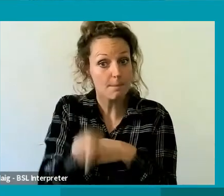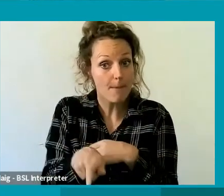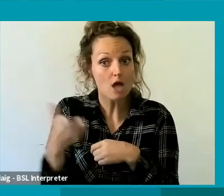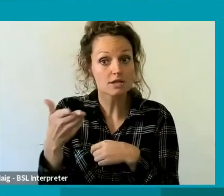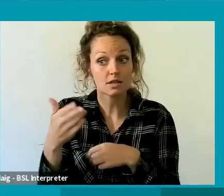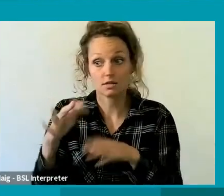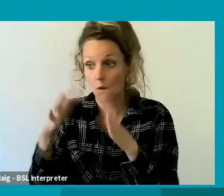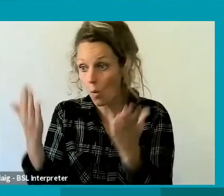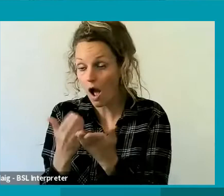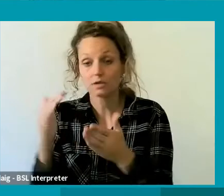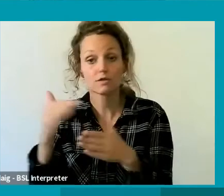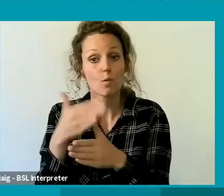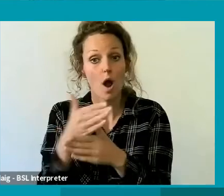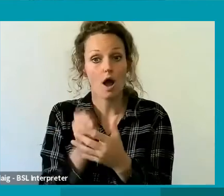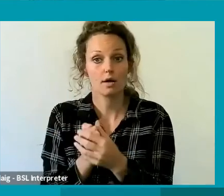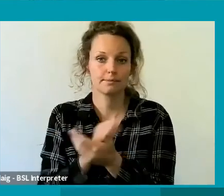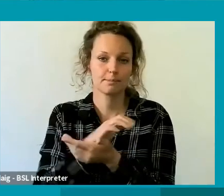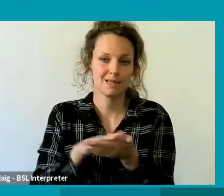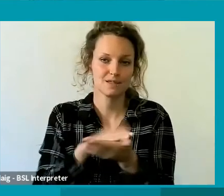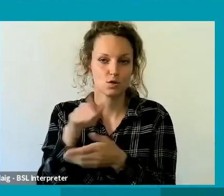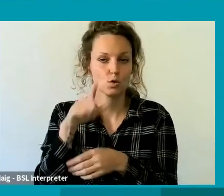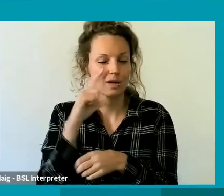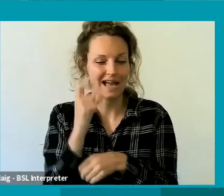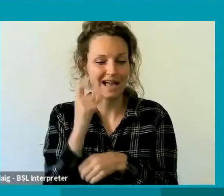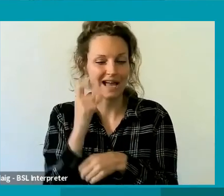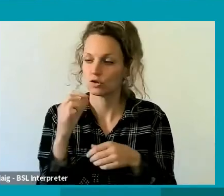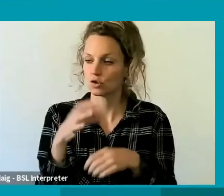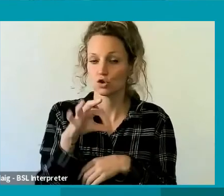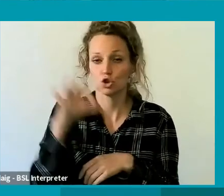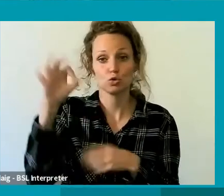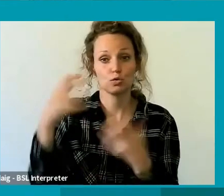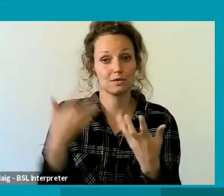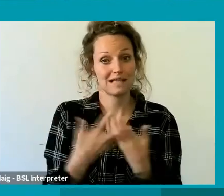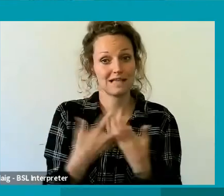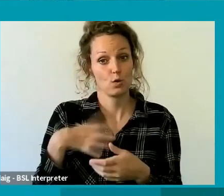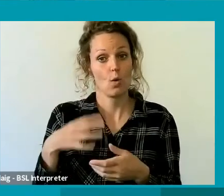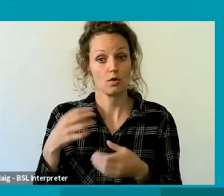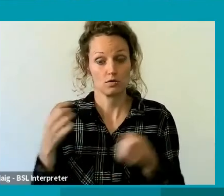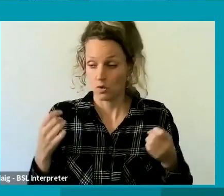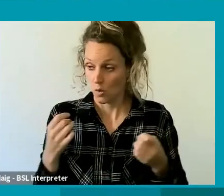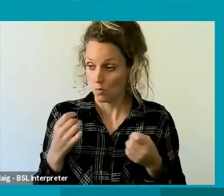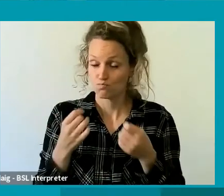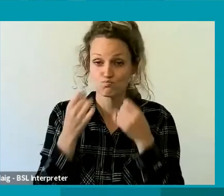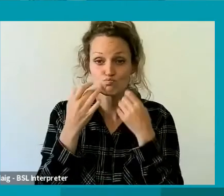want to present pitch and promote yourself in the world of work. Let's go to the next slide.